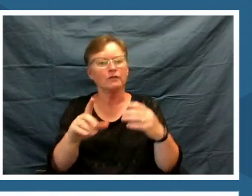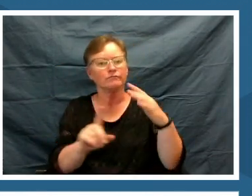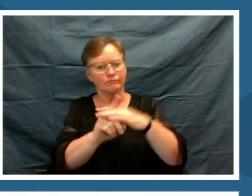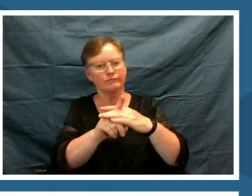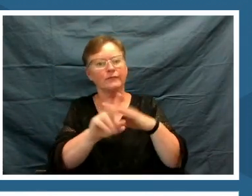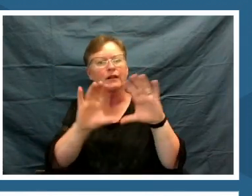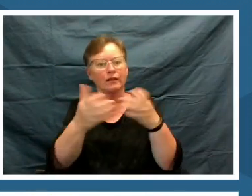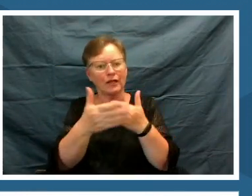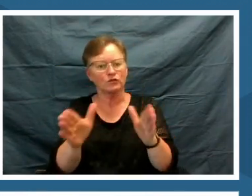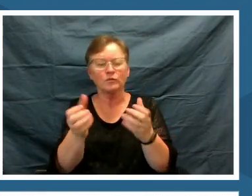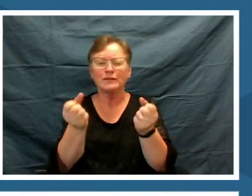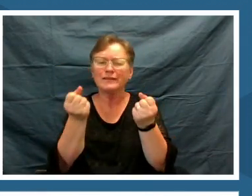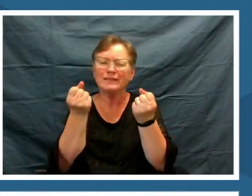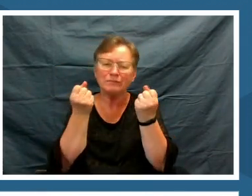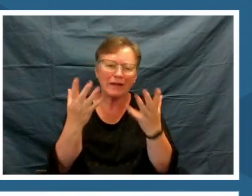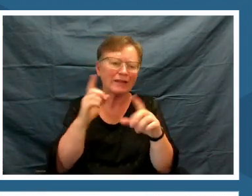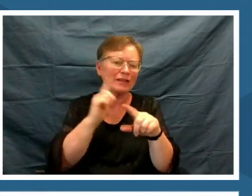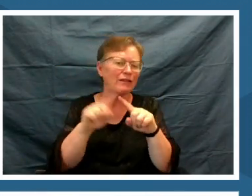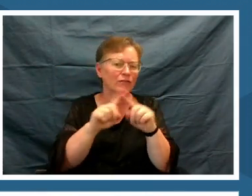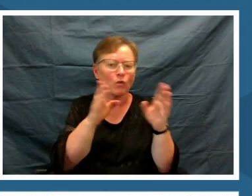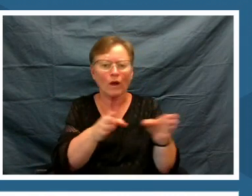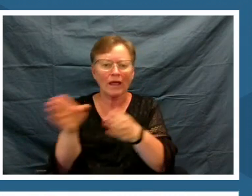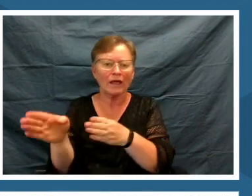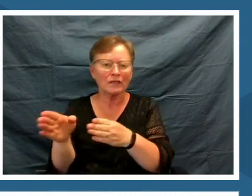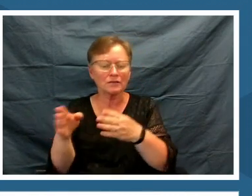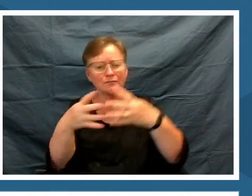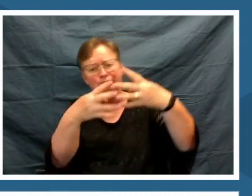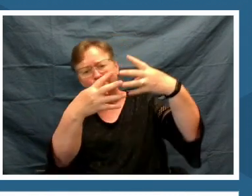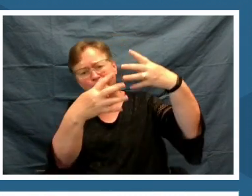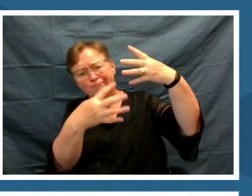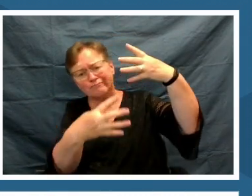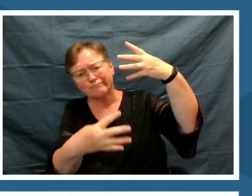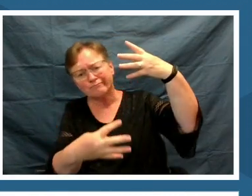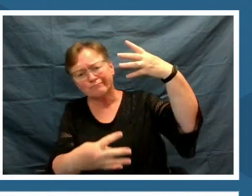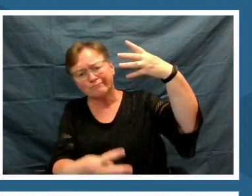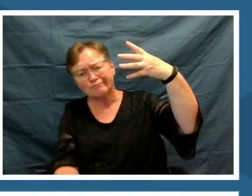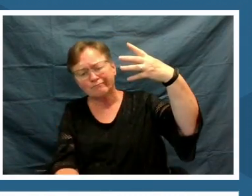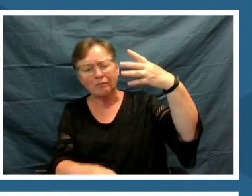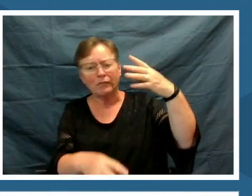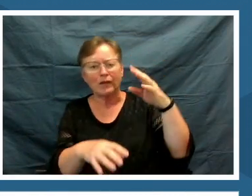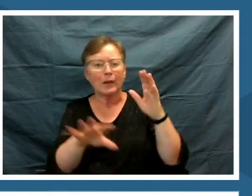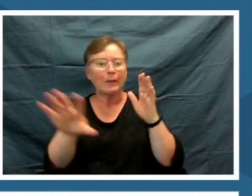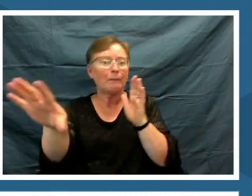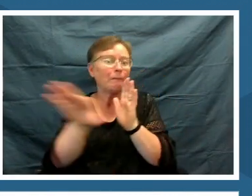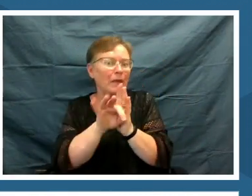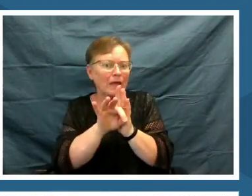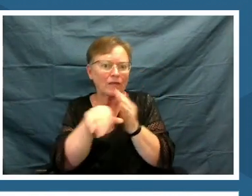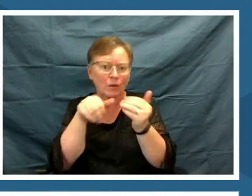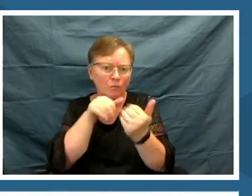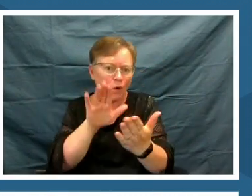i mean there's a long list you know pick the pedagogy pick the approach that you